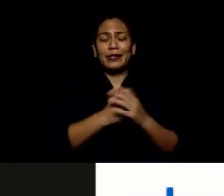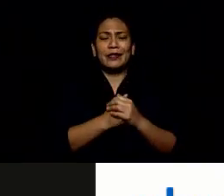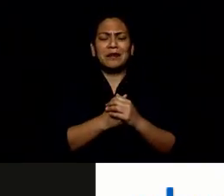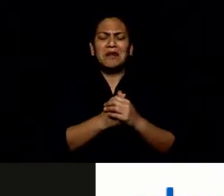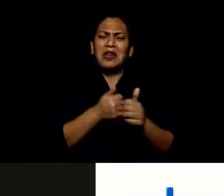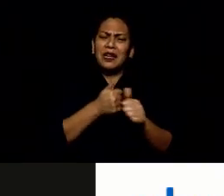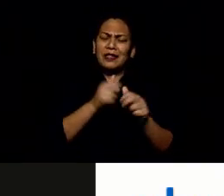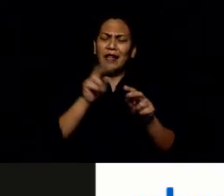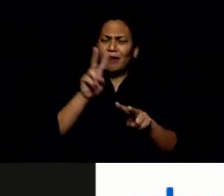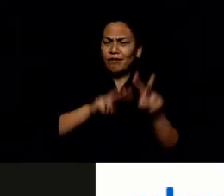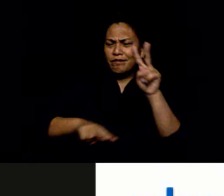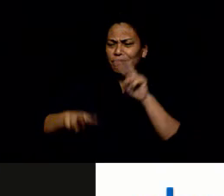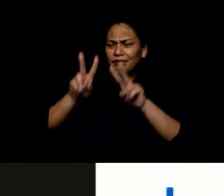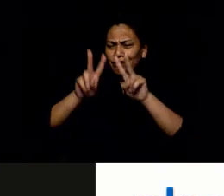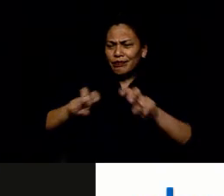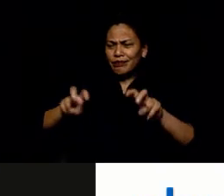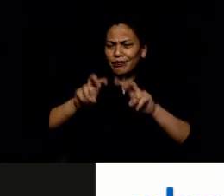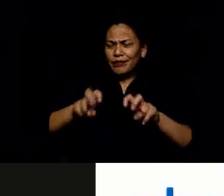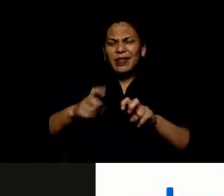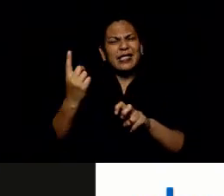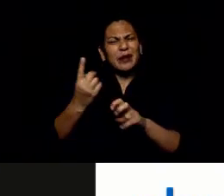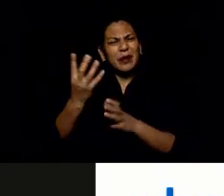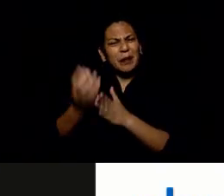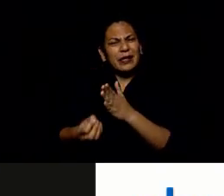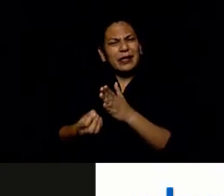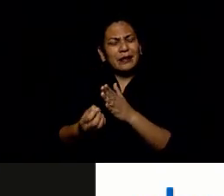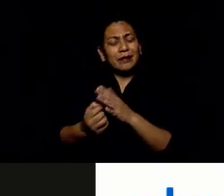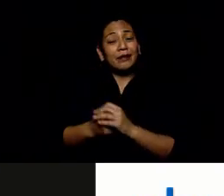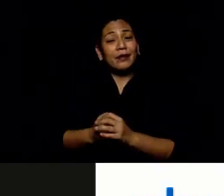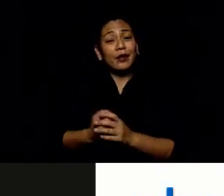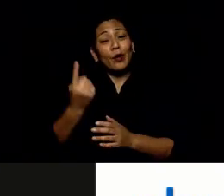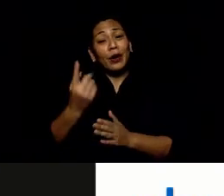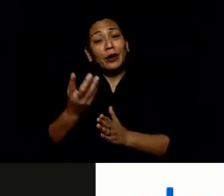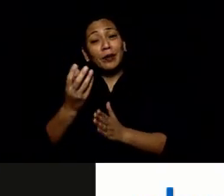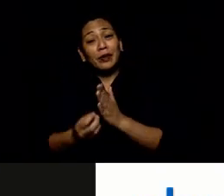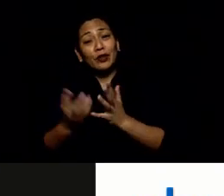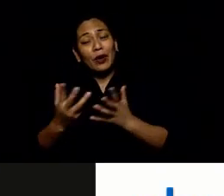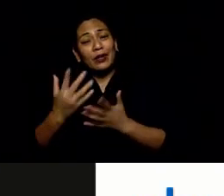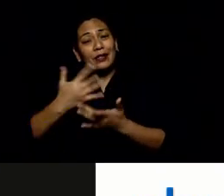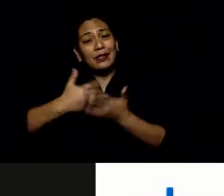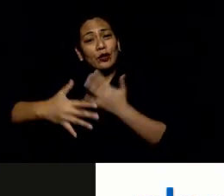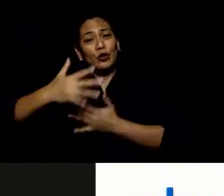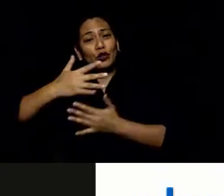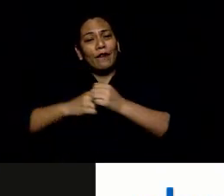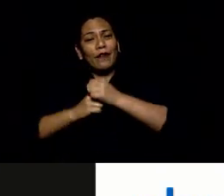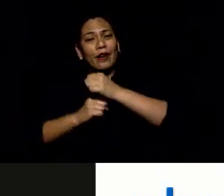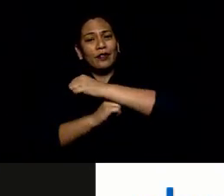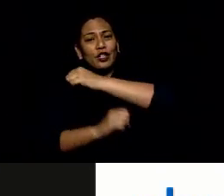well, there's something missing here, and what's missing is that we don't have the social foundations. We haven't got in there